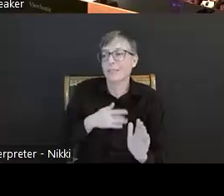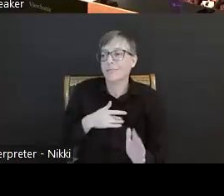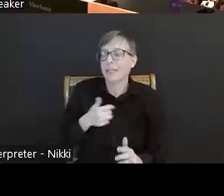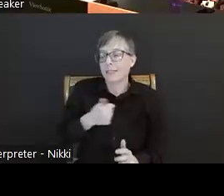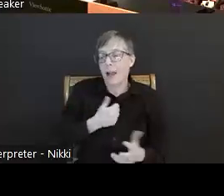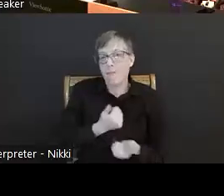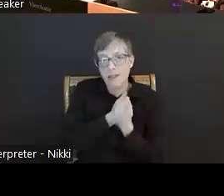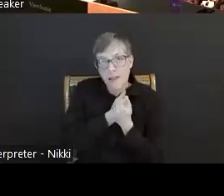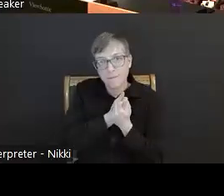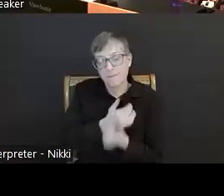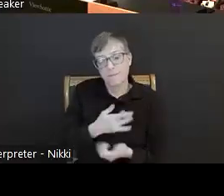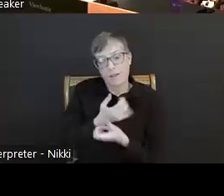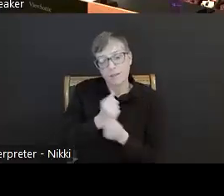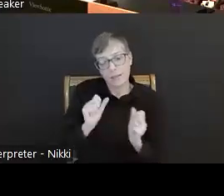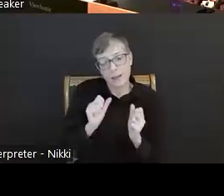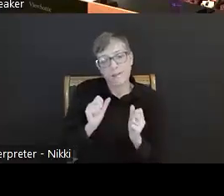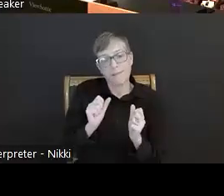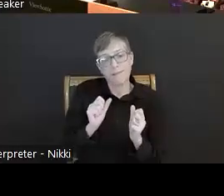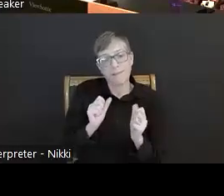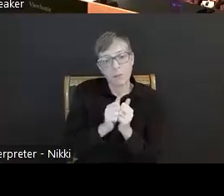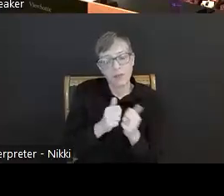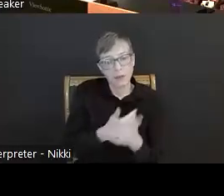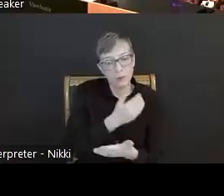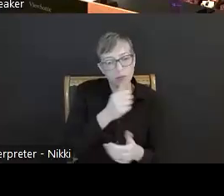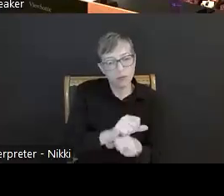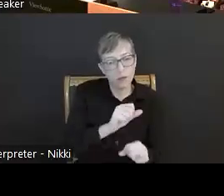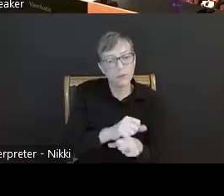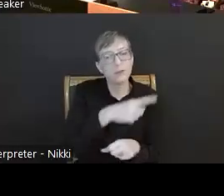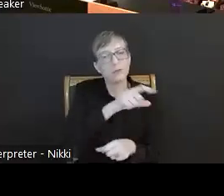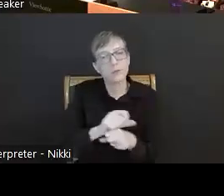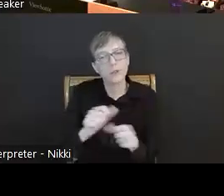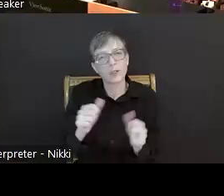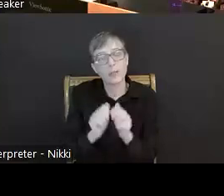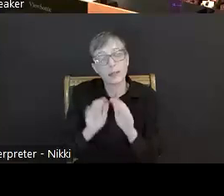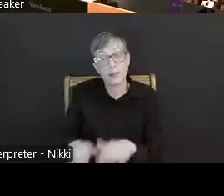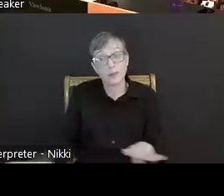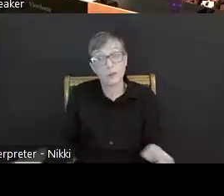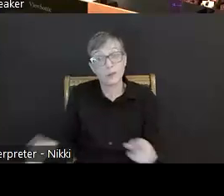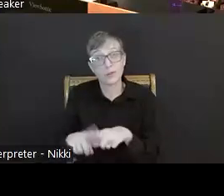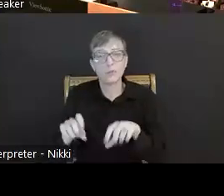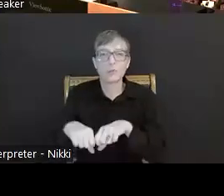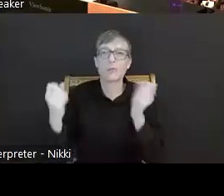with her children to break an intergenerational trauma pattern one of the things about this case